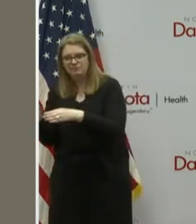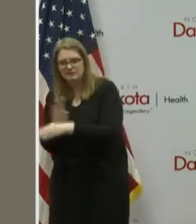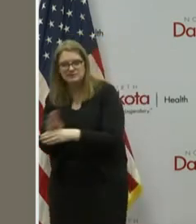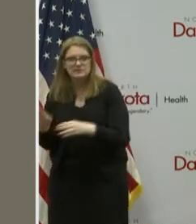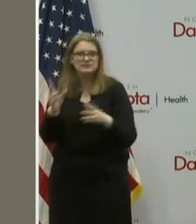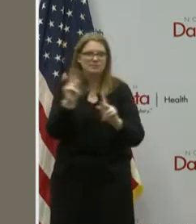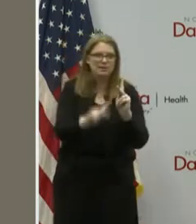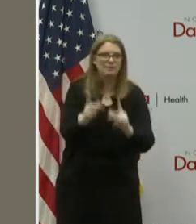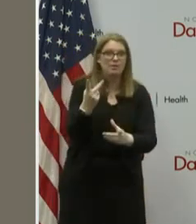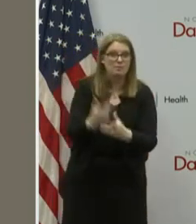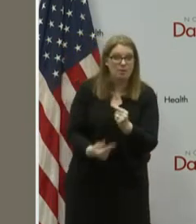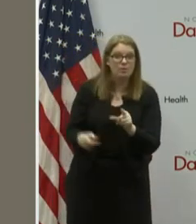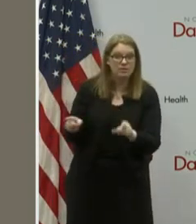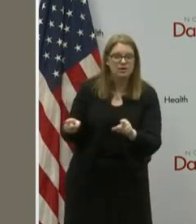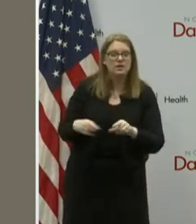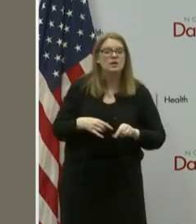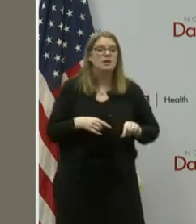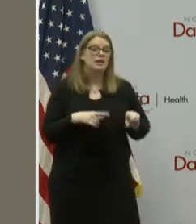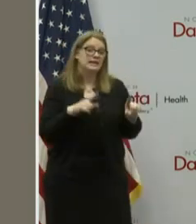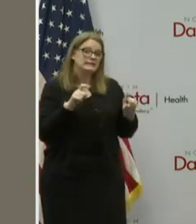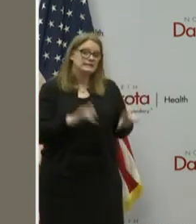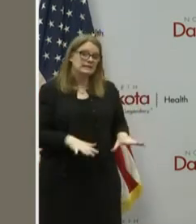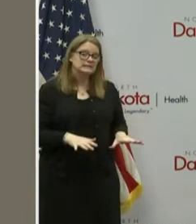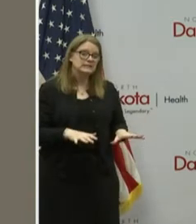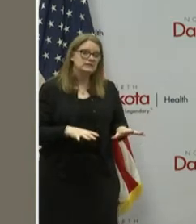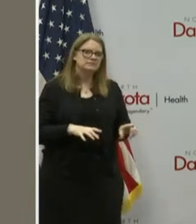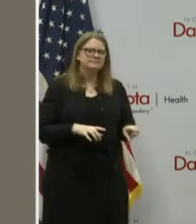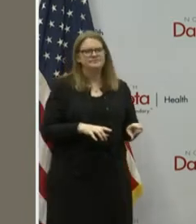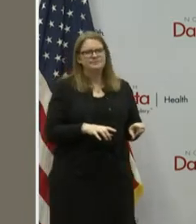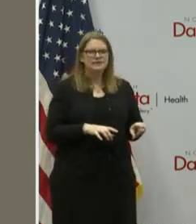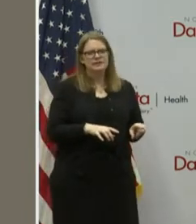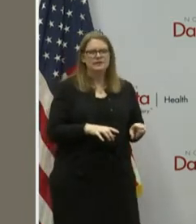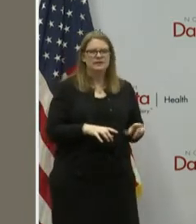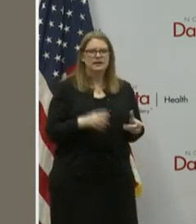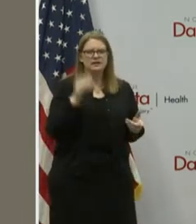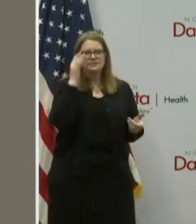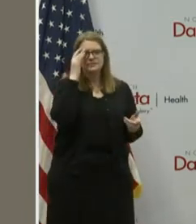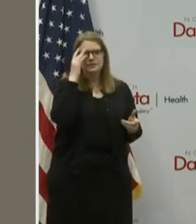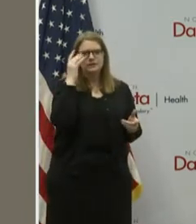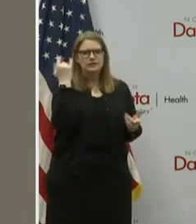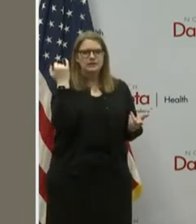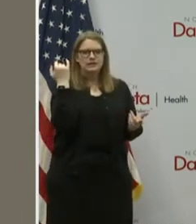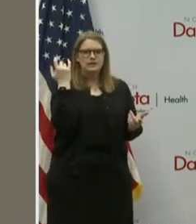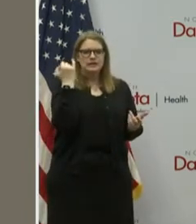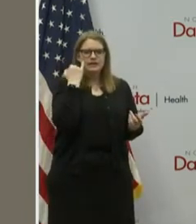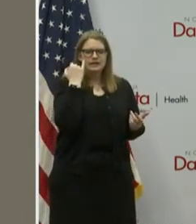WE WANT TO BE VERY SHARD AND MANAGE BOTH OF THOSE THINGS, LIVES AND LIVELIHOODS AND